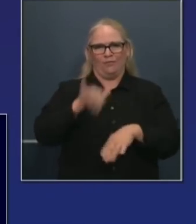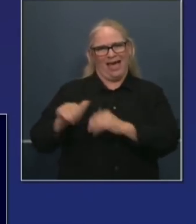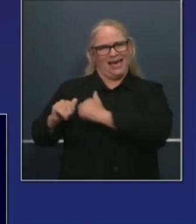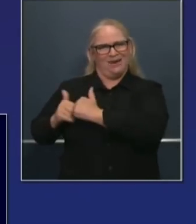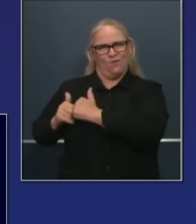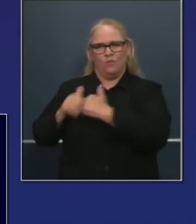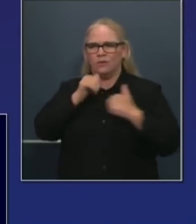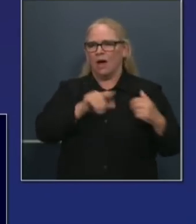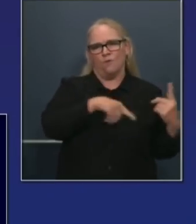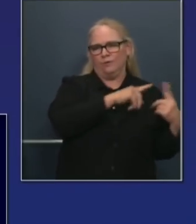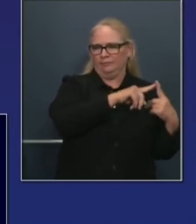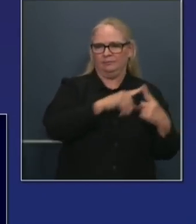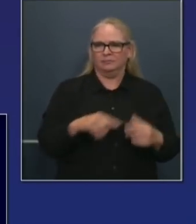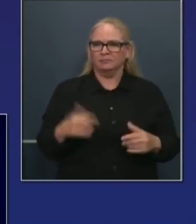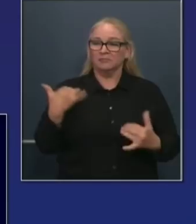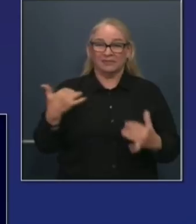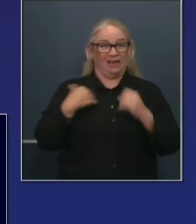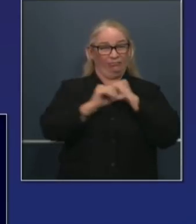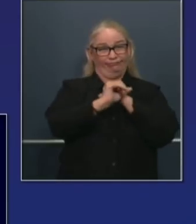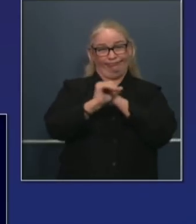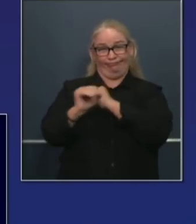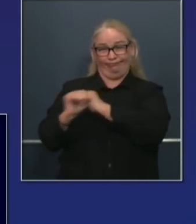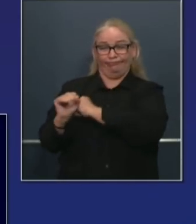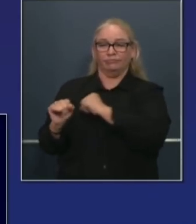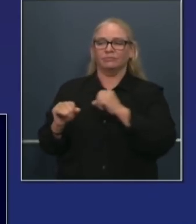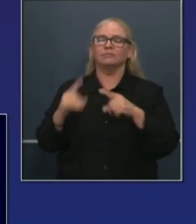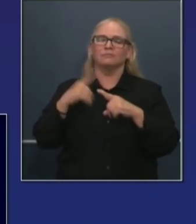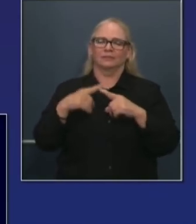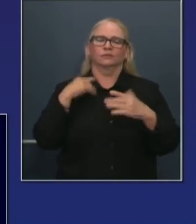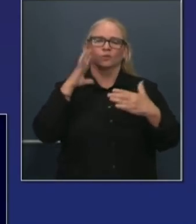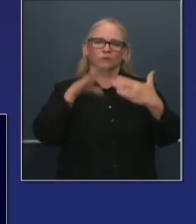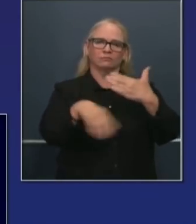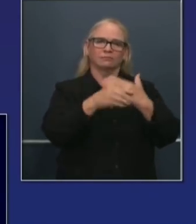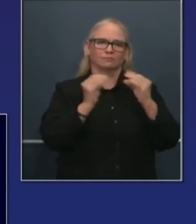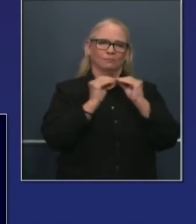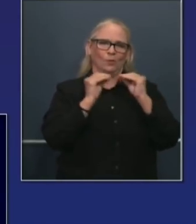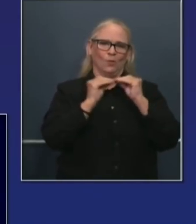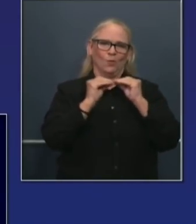INDIVIDUALS INDIVIDUALS. WE HAVE A RESPONSIBILITY TO CALL THAT OUT IN THE SPACE AND THAT'S WHAT WE'LL BE DOING AND